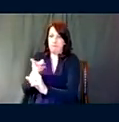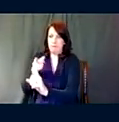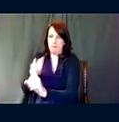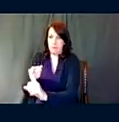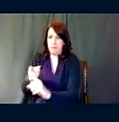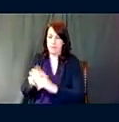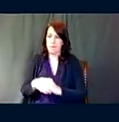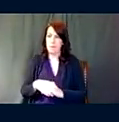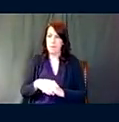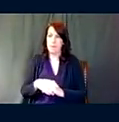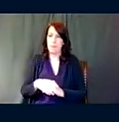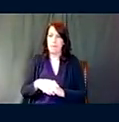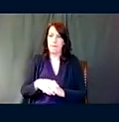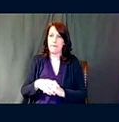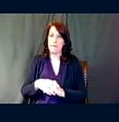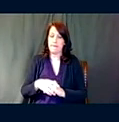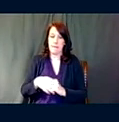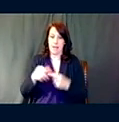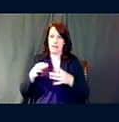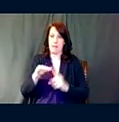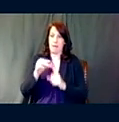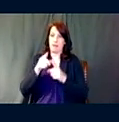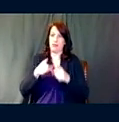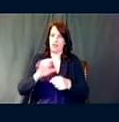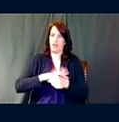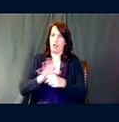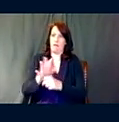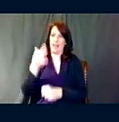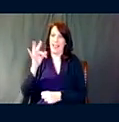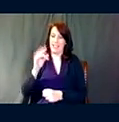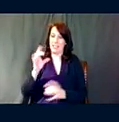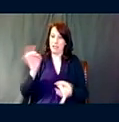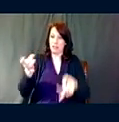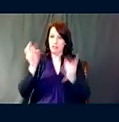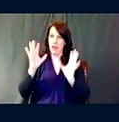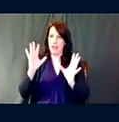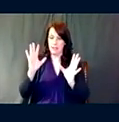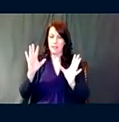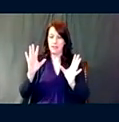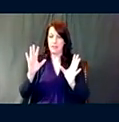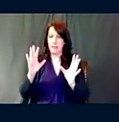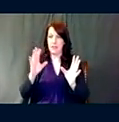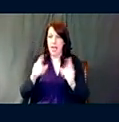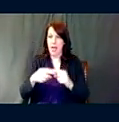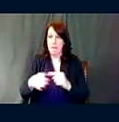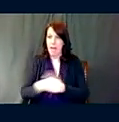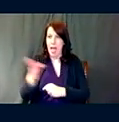RESEARCH AND POLICY ACTION, AND THIS PATH WAS GREATLY SHORTENED